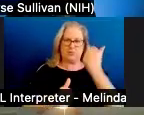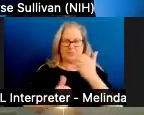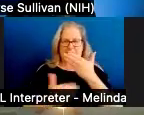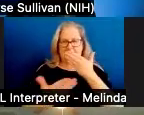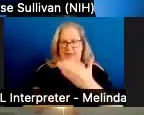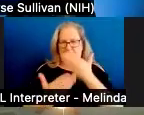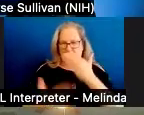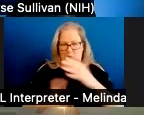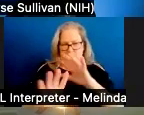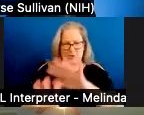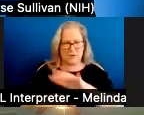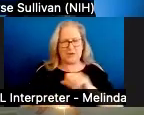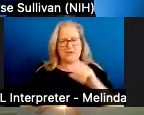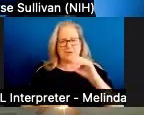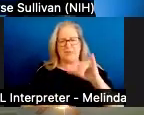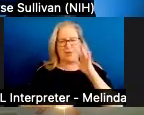So that's going to show up in my evaluation.